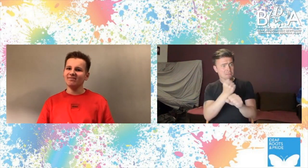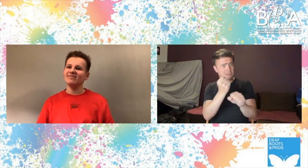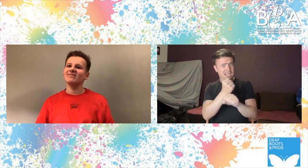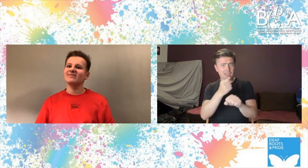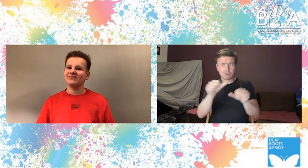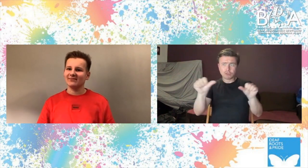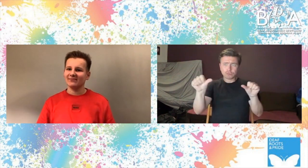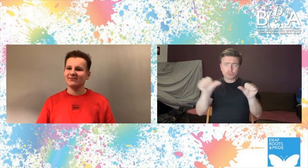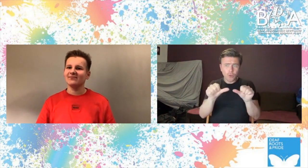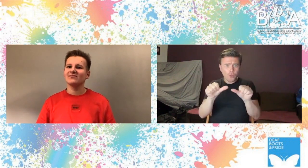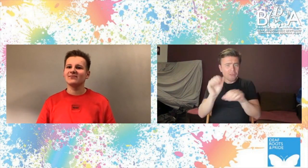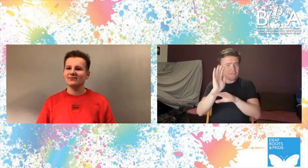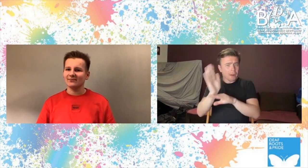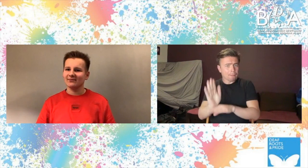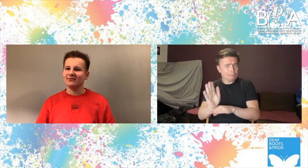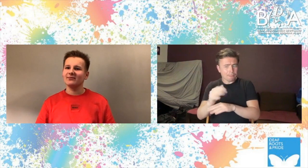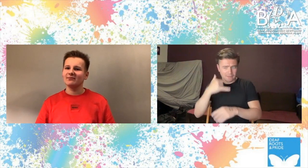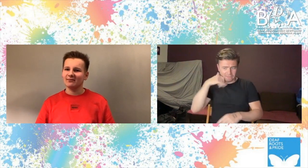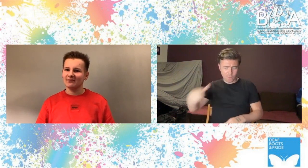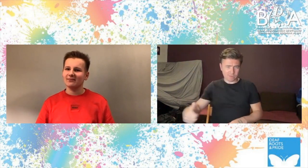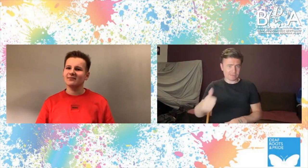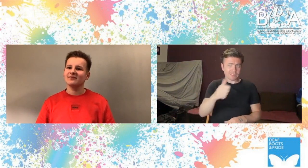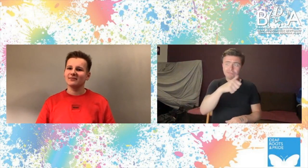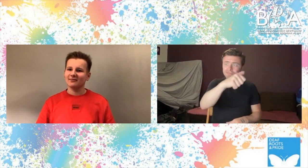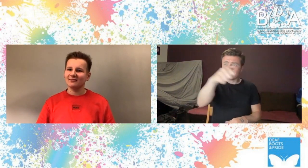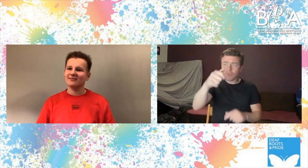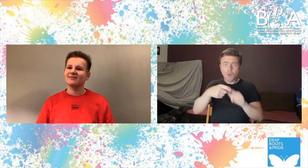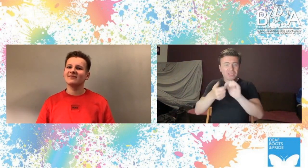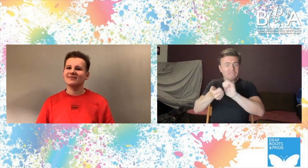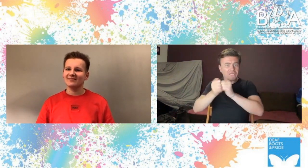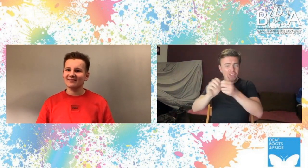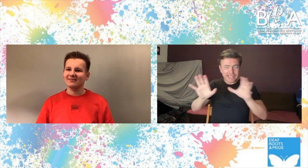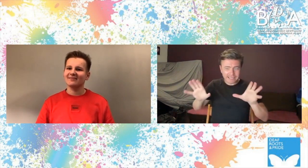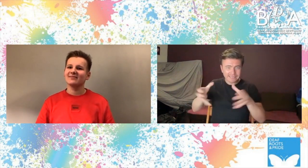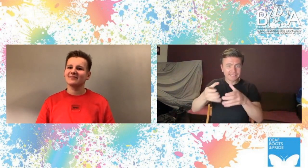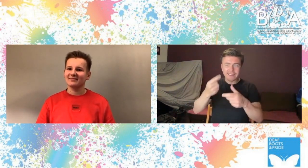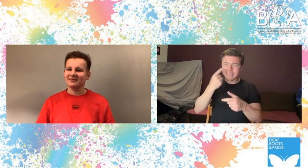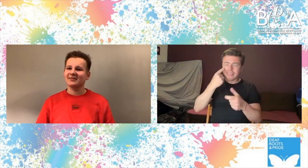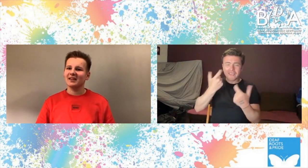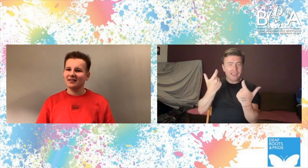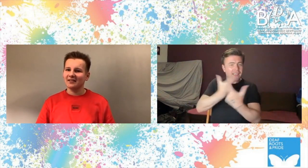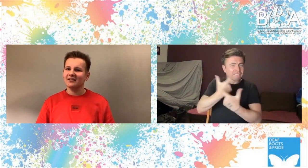can even make short films with your phone. Just get together with your